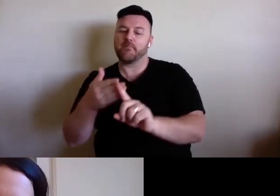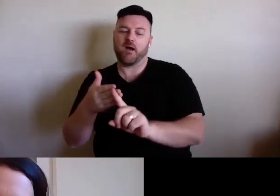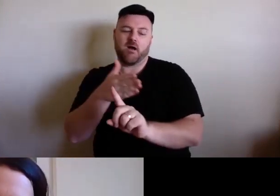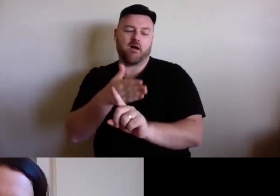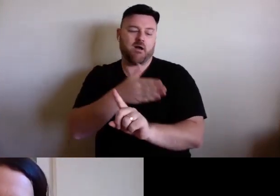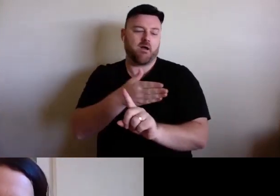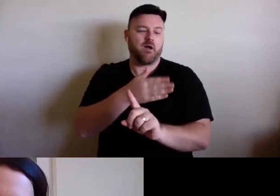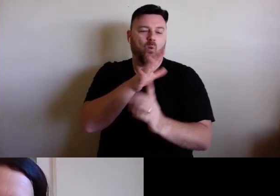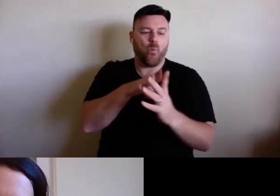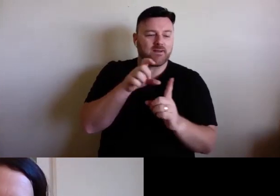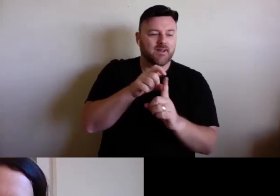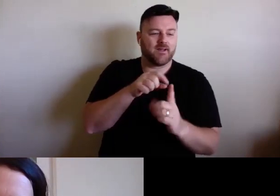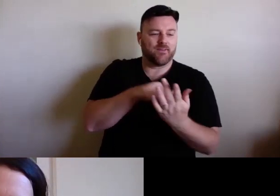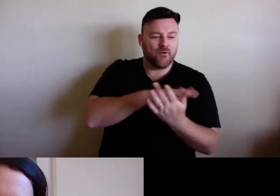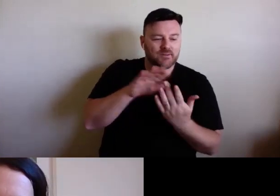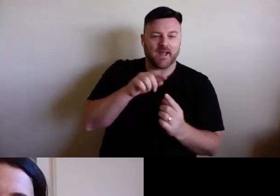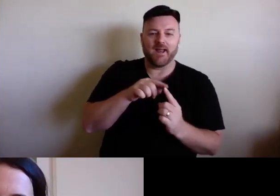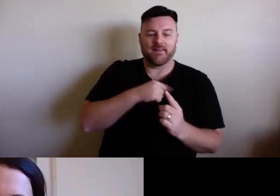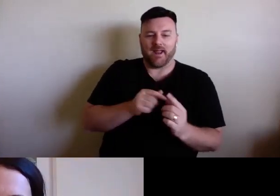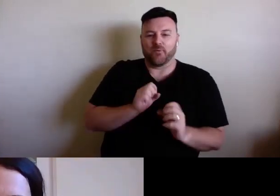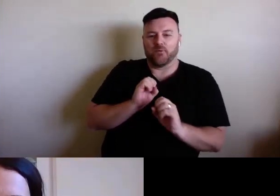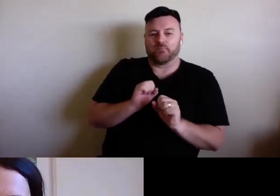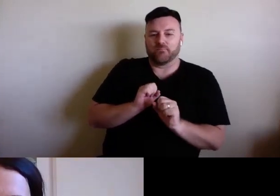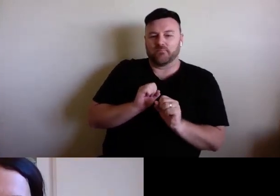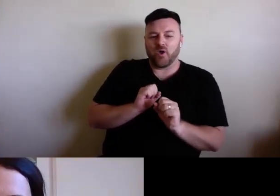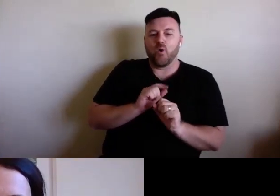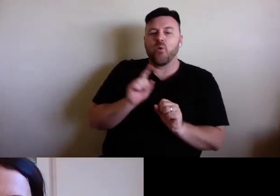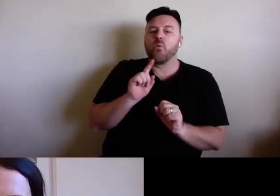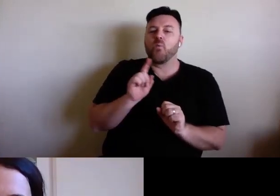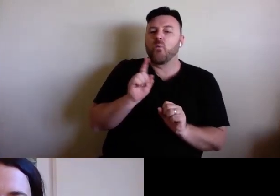It's the kind of Secret Cinema experience recut for an online